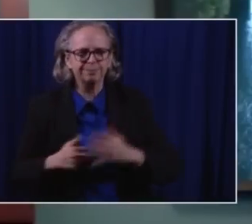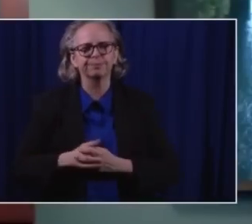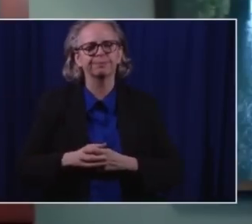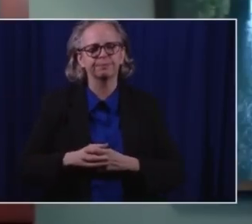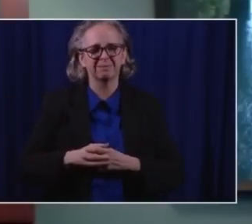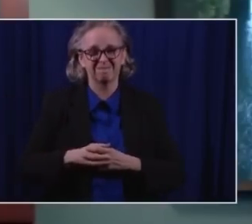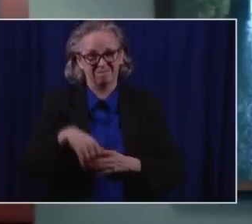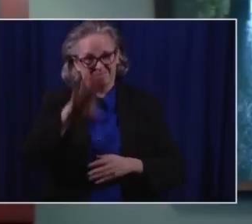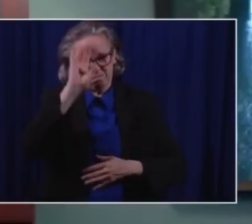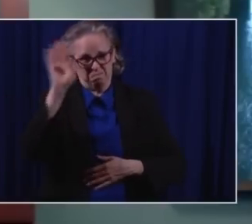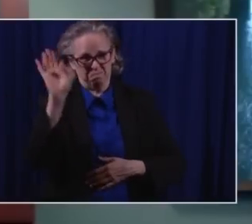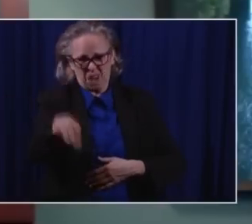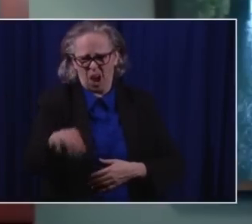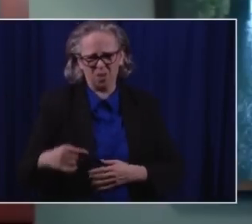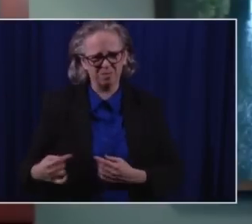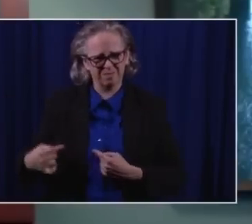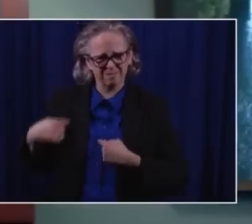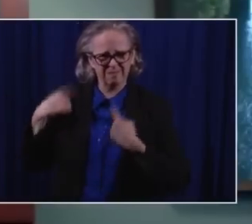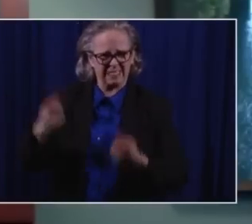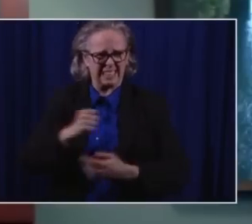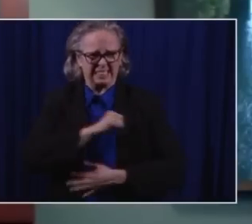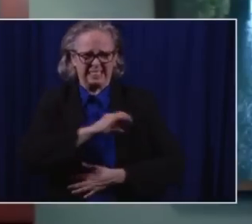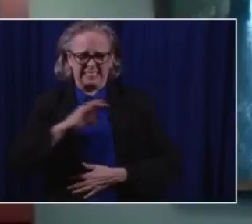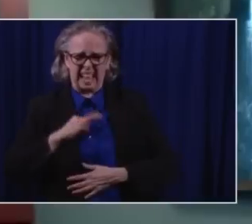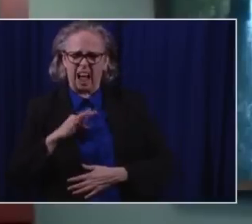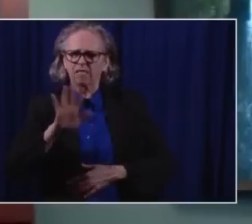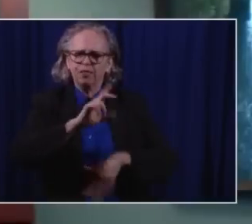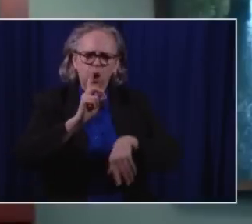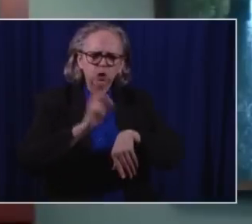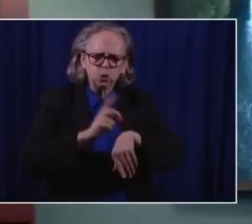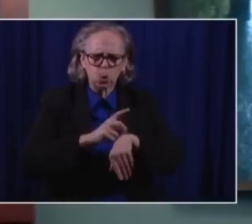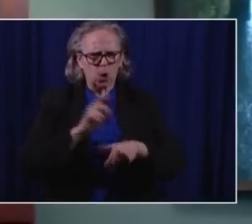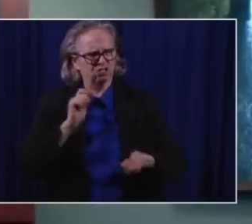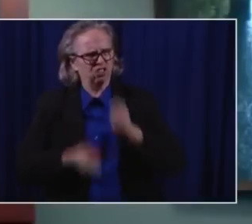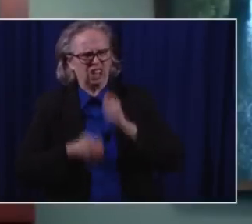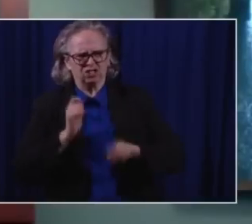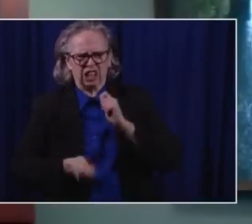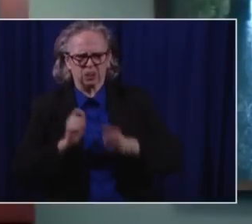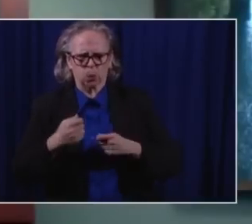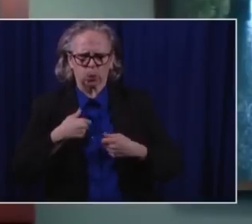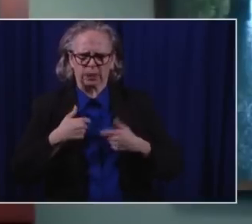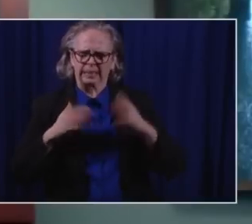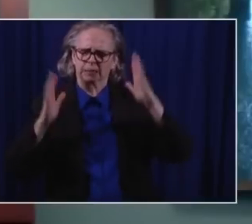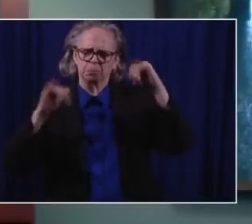probably RP all of last winter so definitely concerning and you know something maybe I would add just kind of a new wants to think about we are